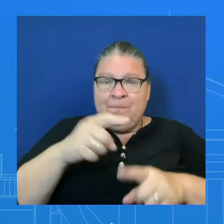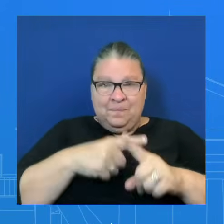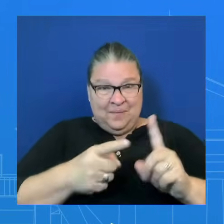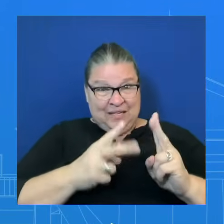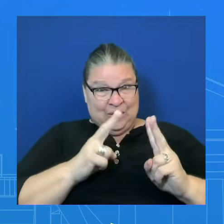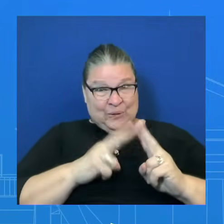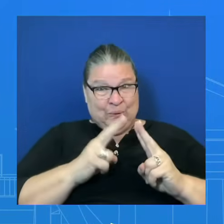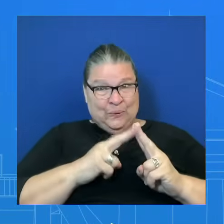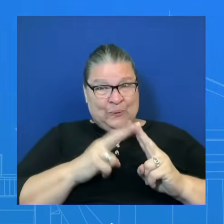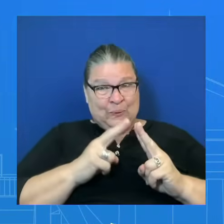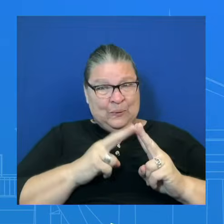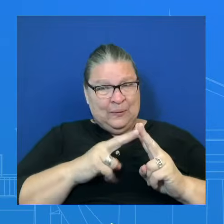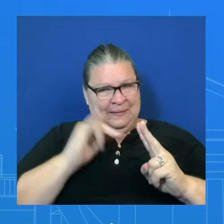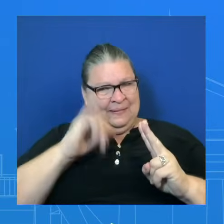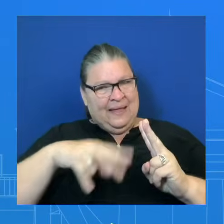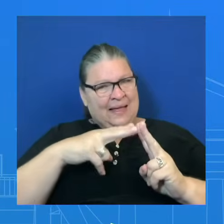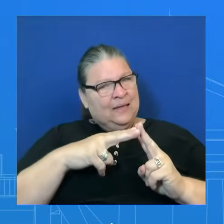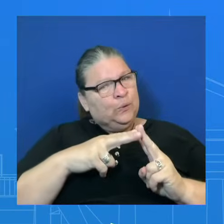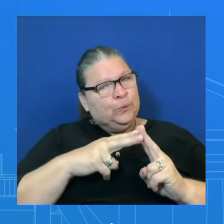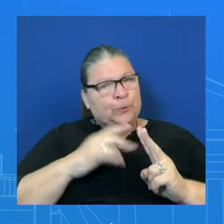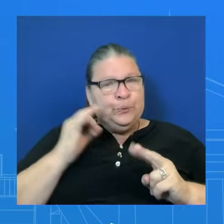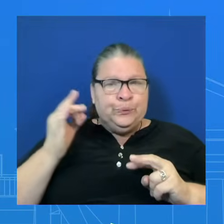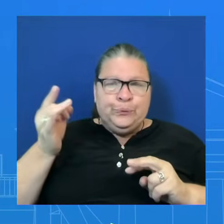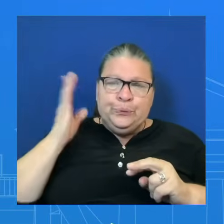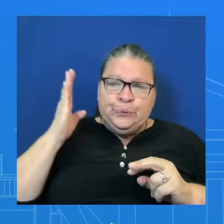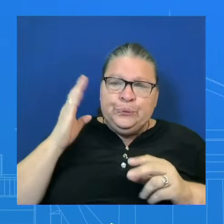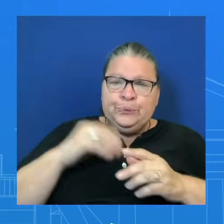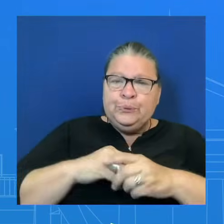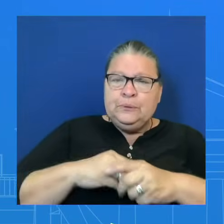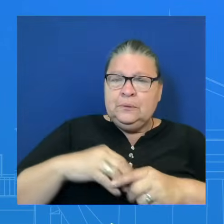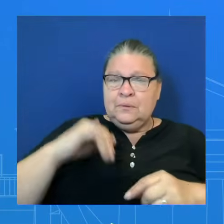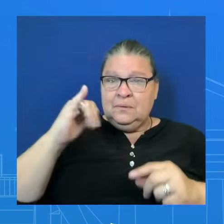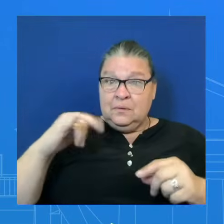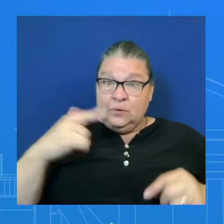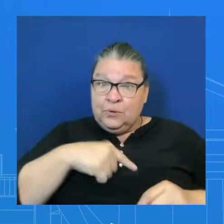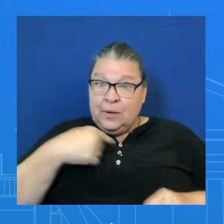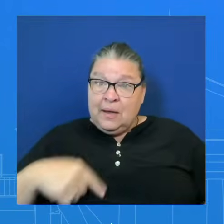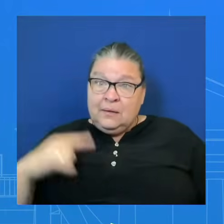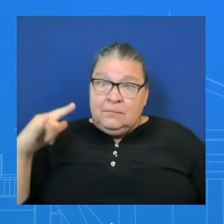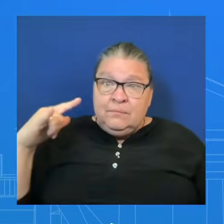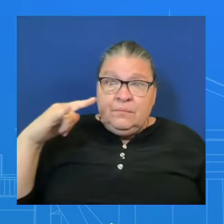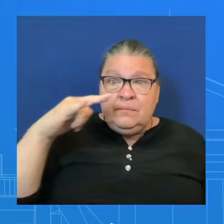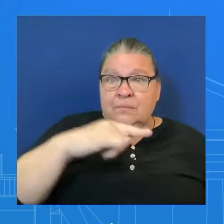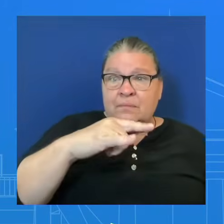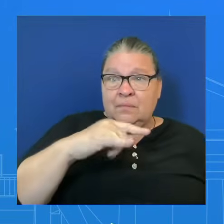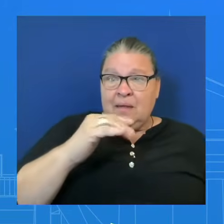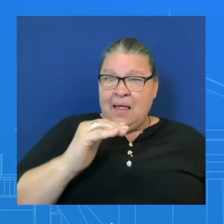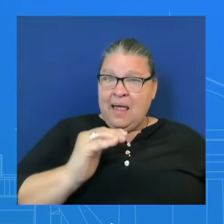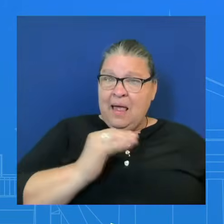an RC-135 -- to basically go through their jet wash. That you saw the bump in the cockpit.